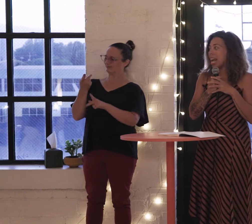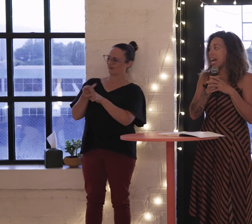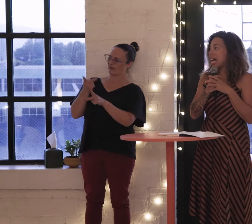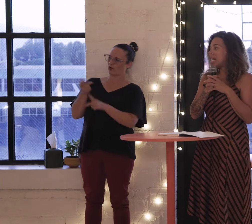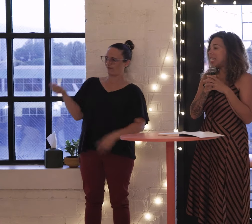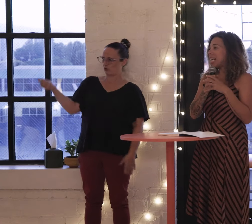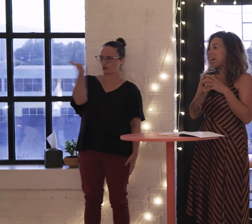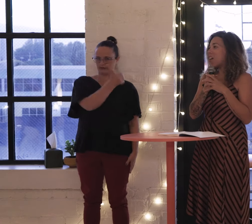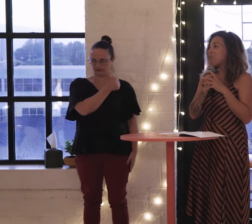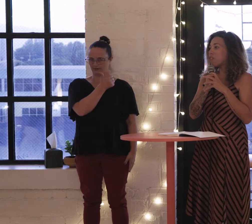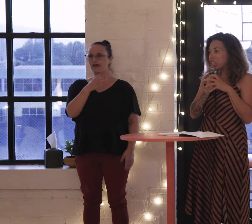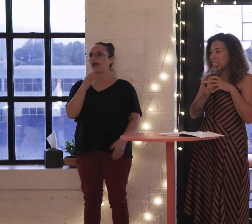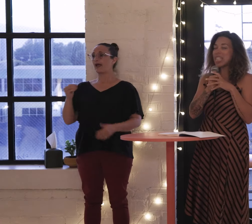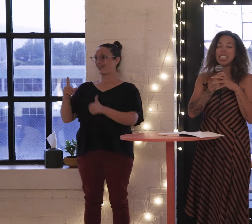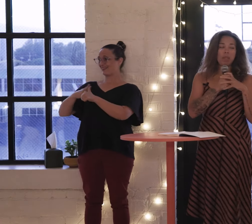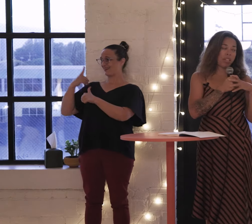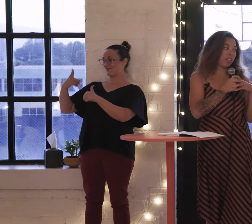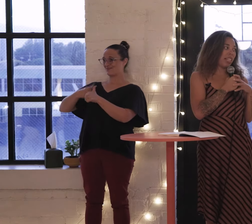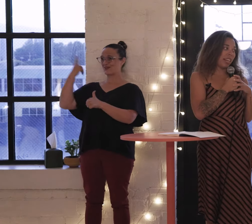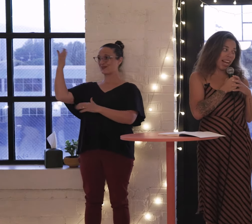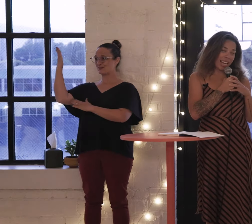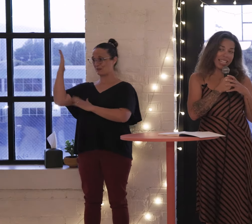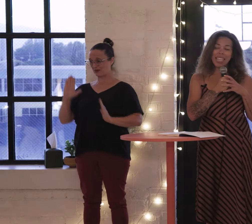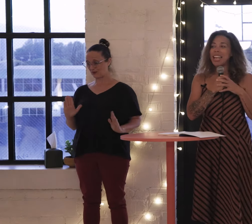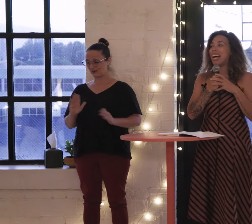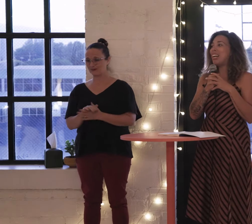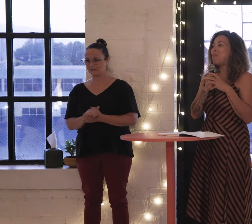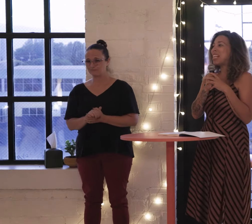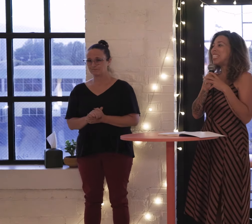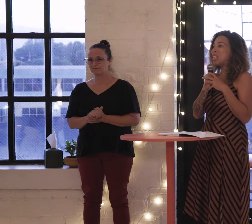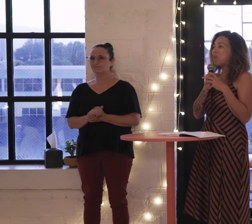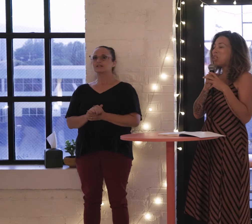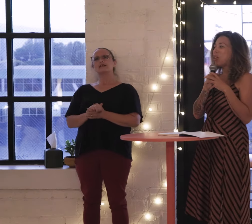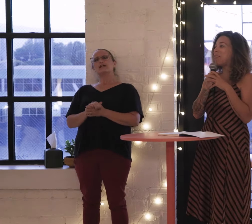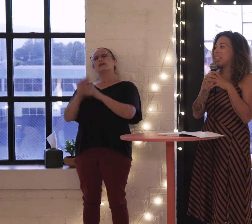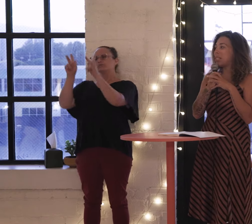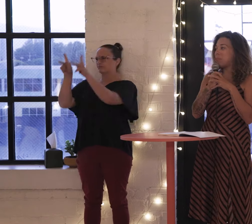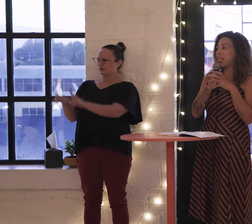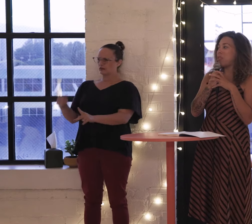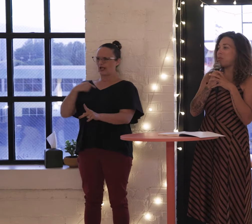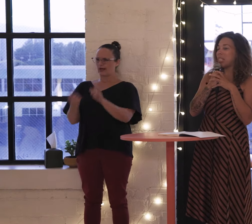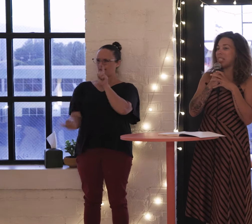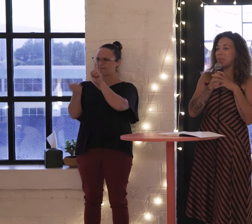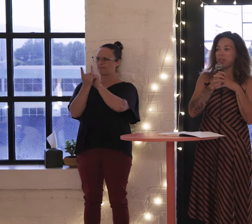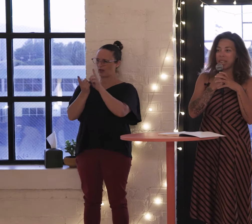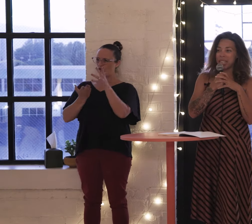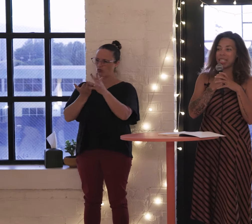And our first speaker tonight is someone who I was able to meet through this experience.